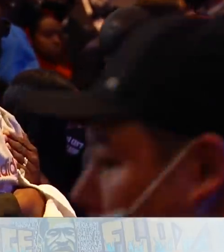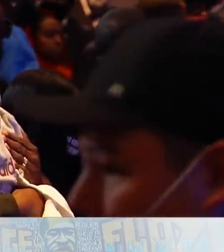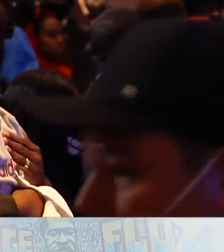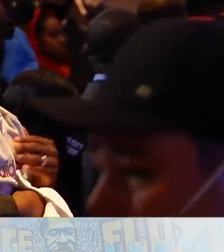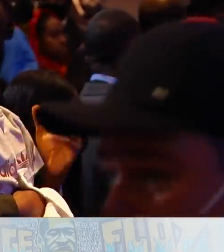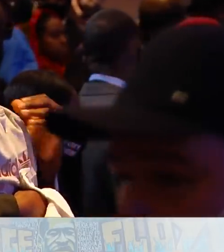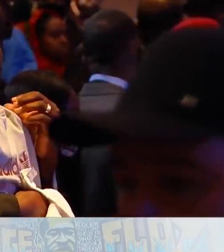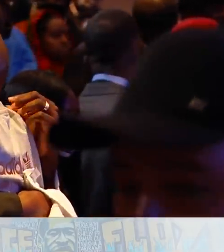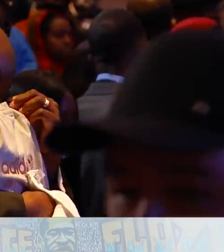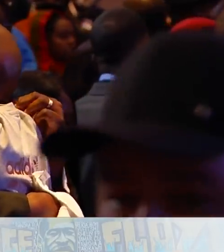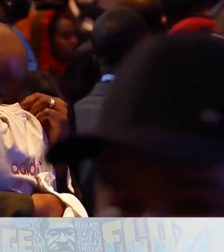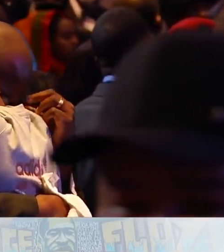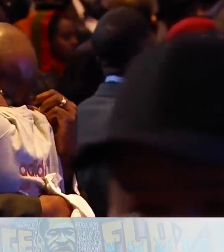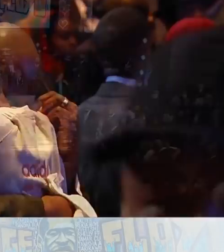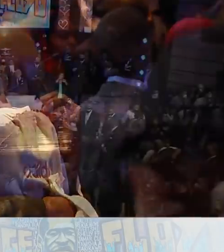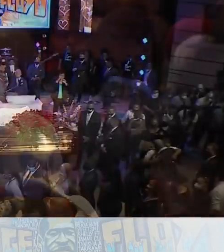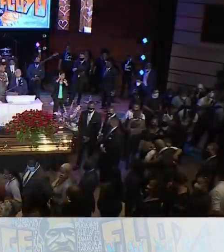POWER, WE MARCH ON UNTIL